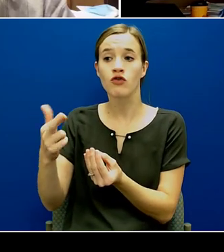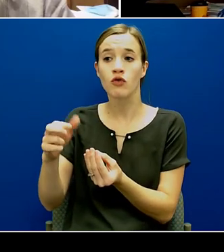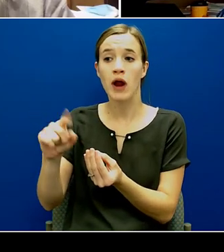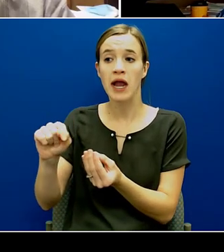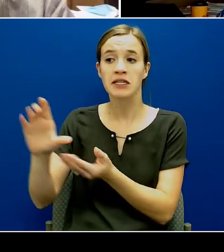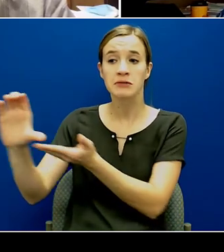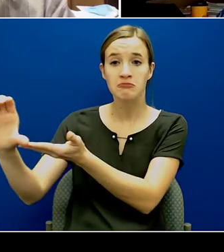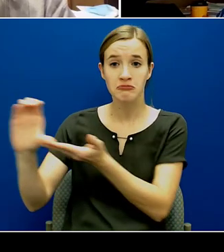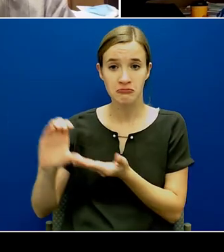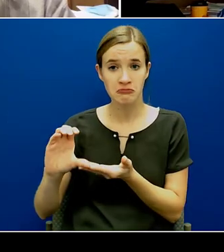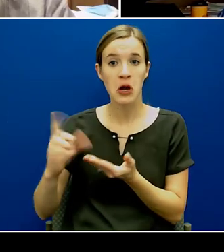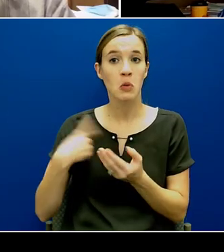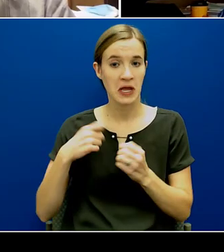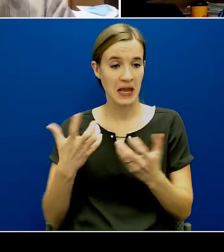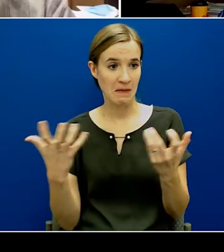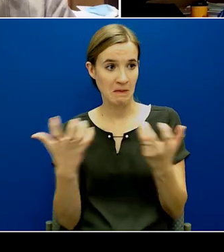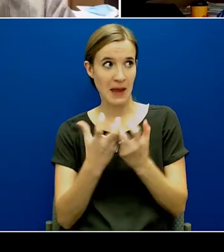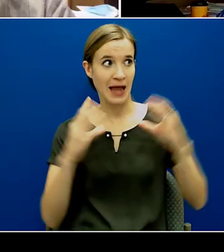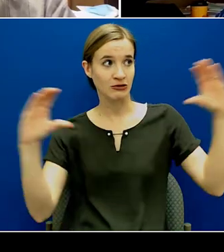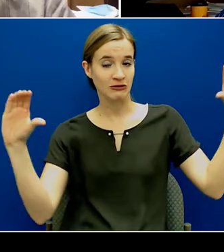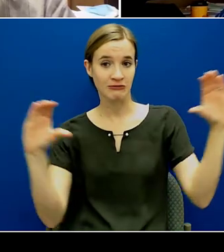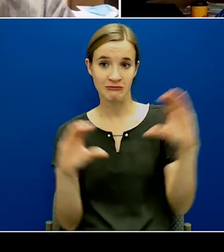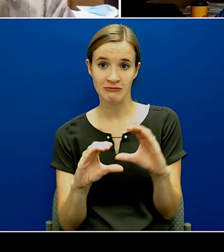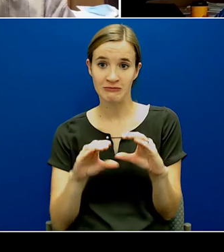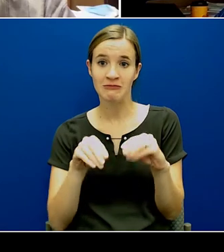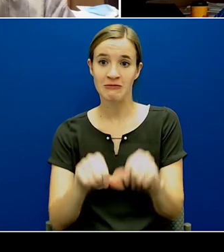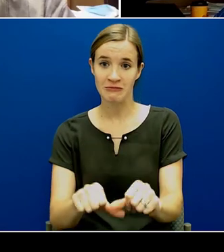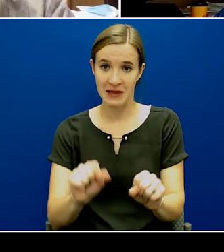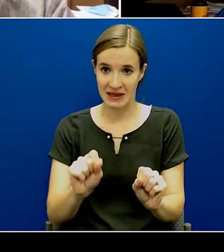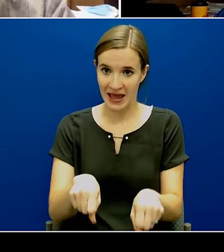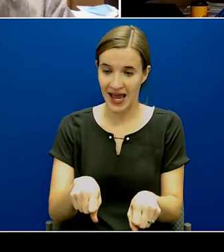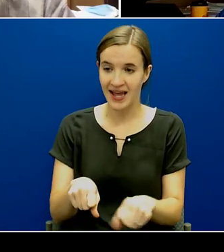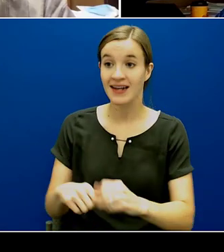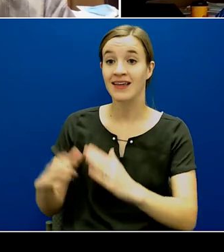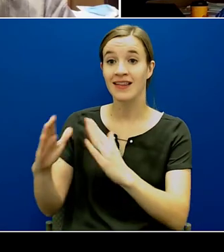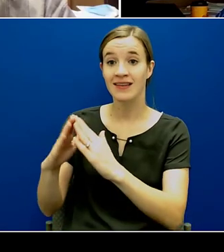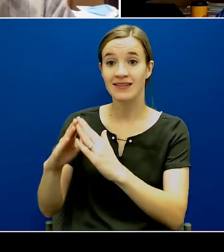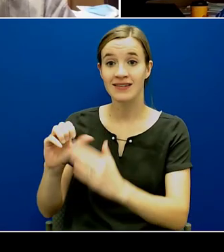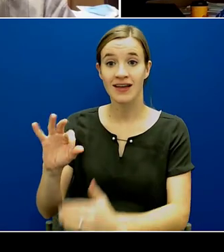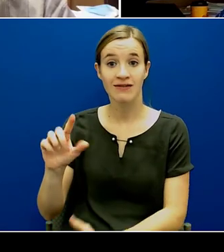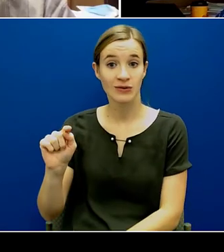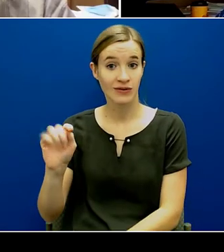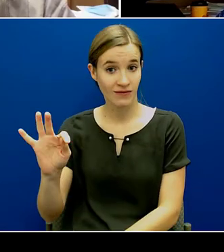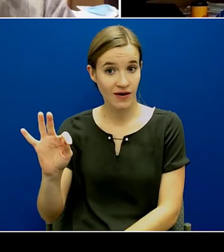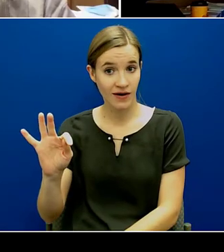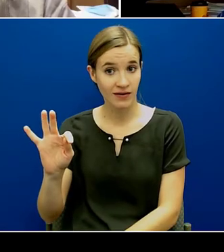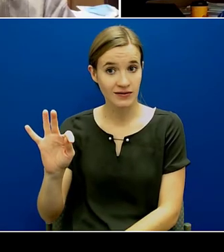very- we have to go looking for it. And it is hard to find. But we have been able to make